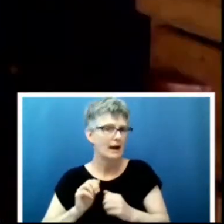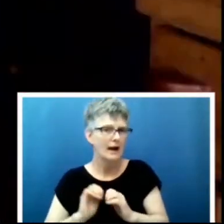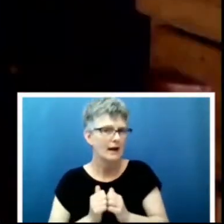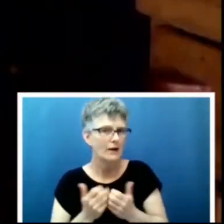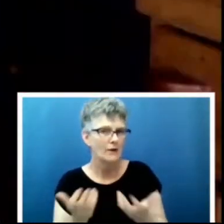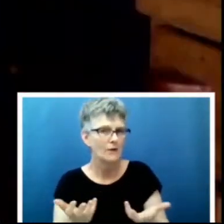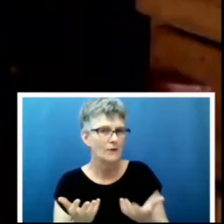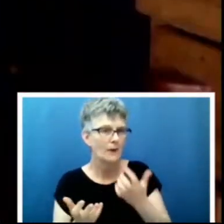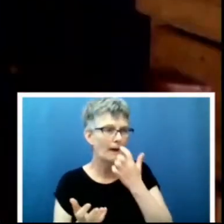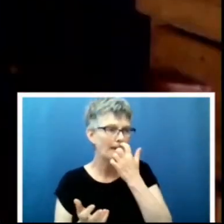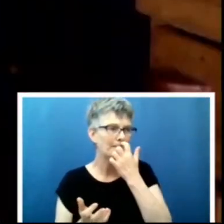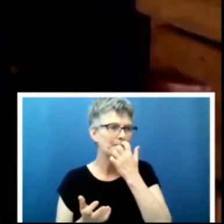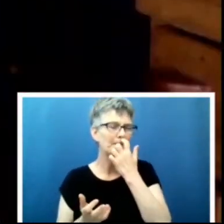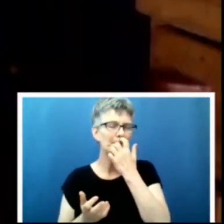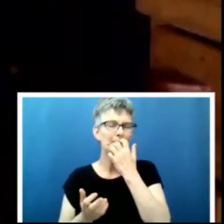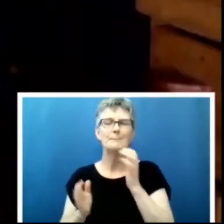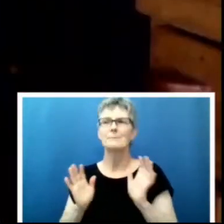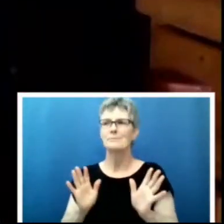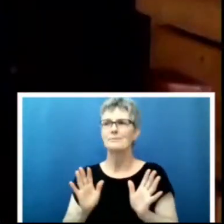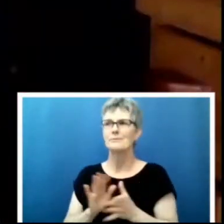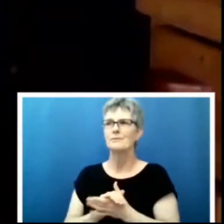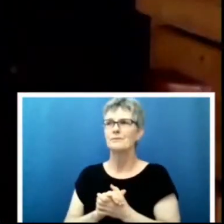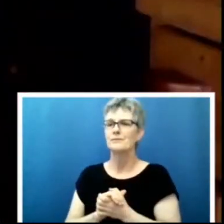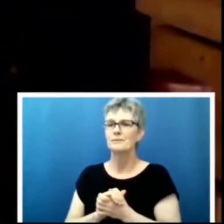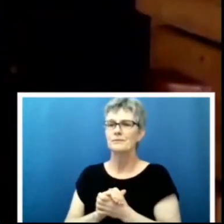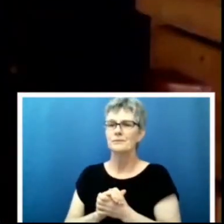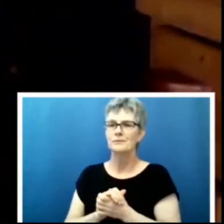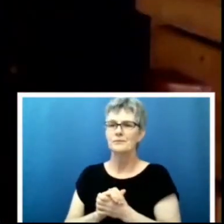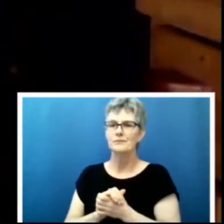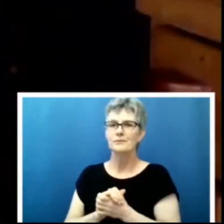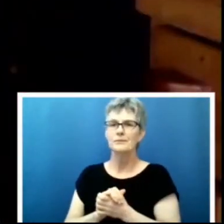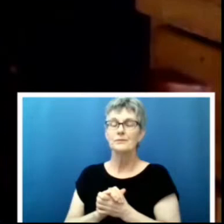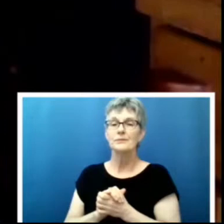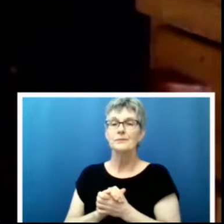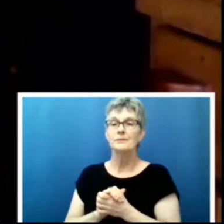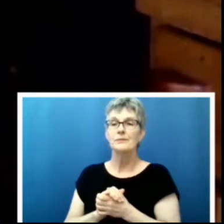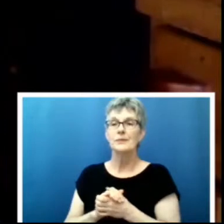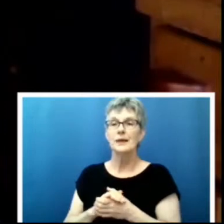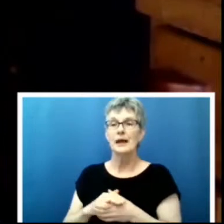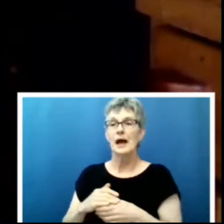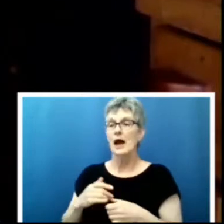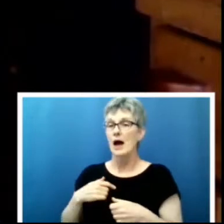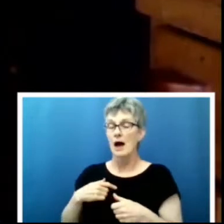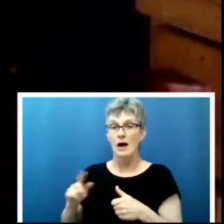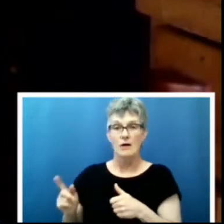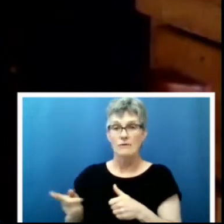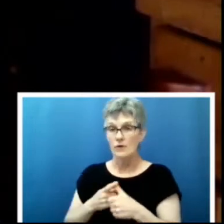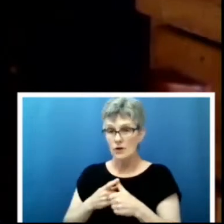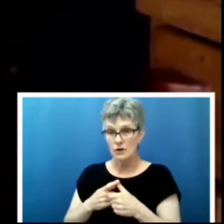So, what I would say is you have to first, like I said earlier, go within.